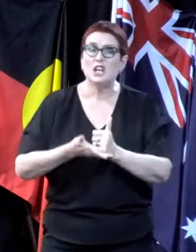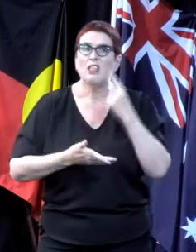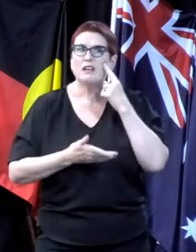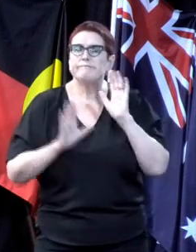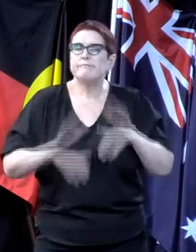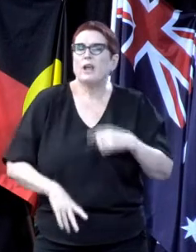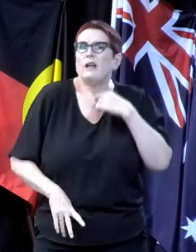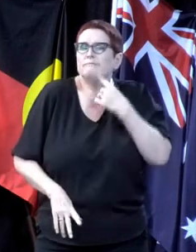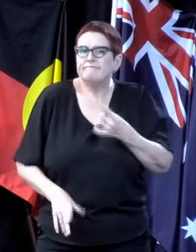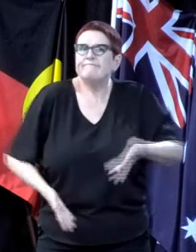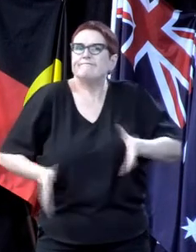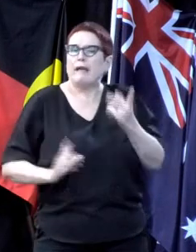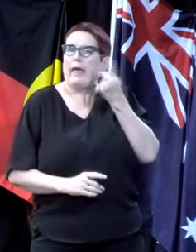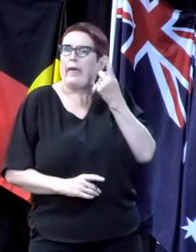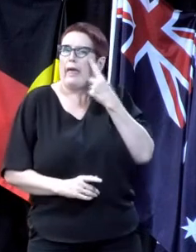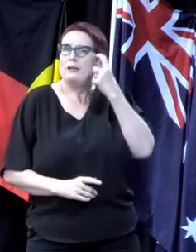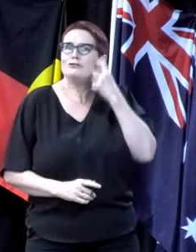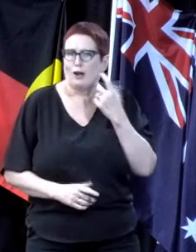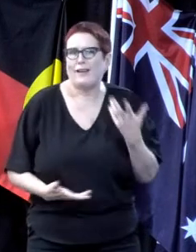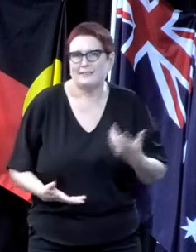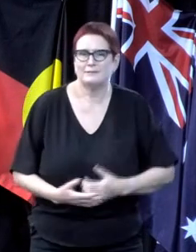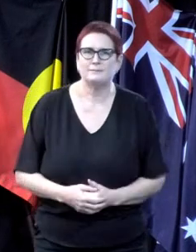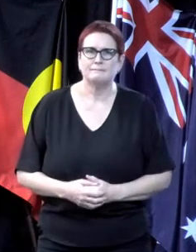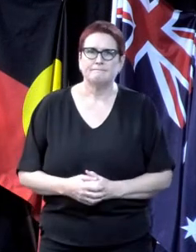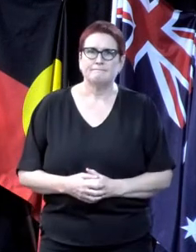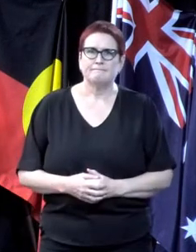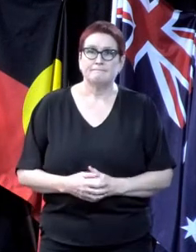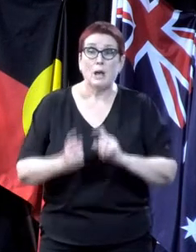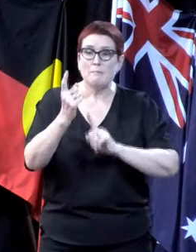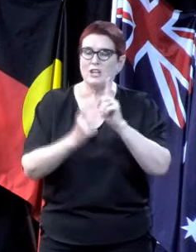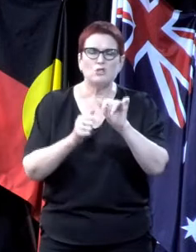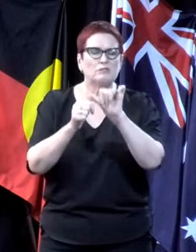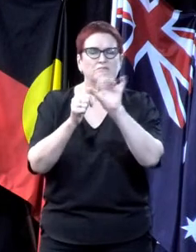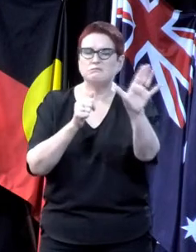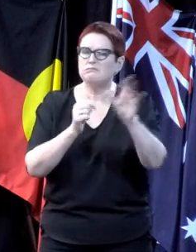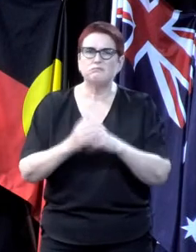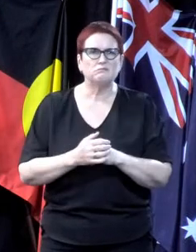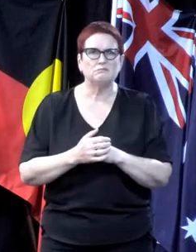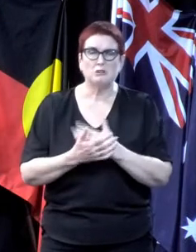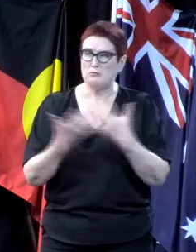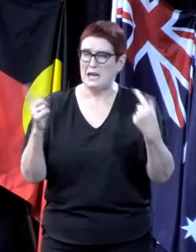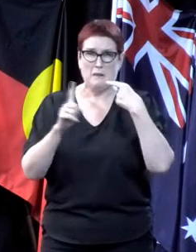Regular meetings and support were crucial. And the outcomes were positive with teacher aides enjoying being a part